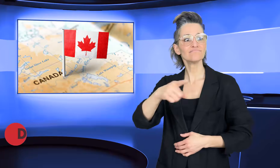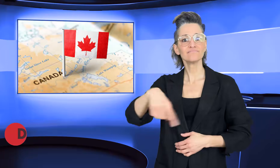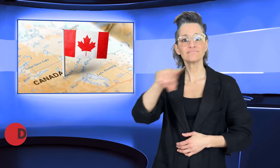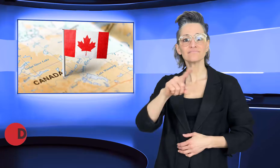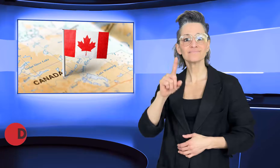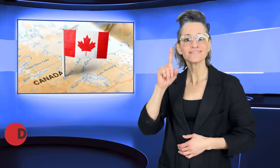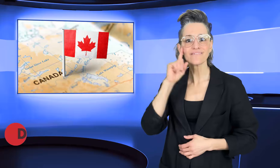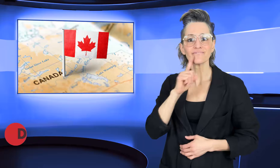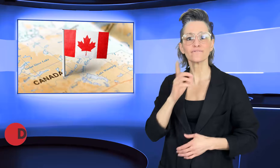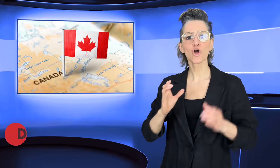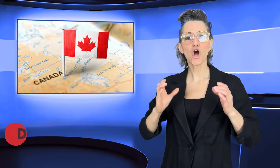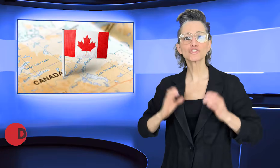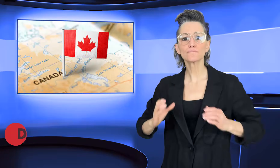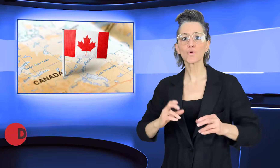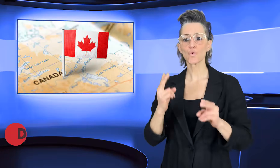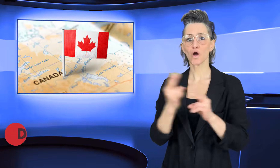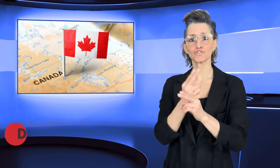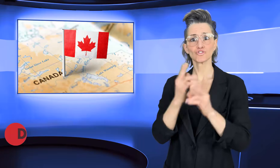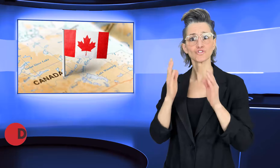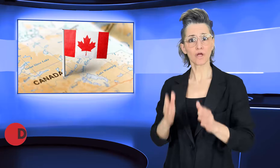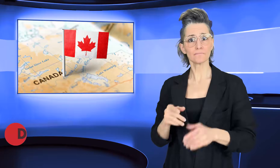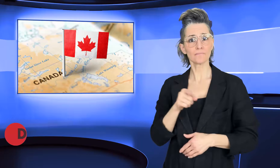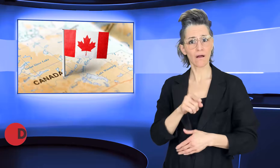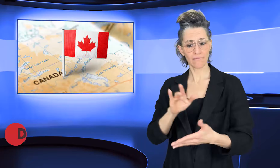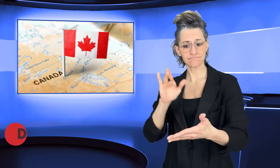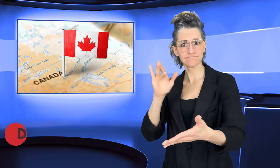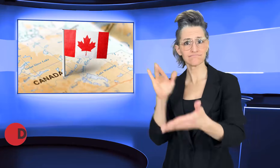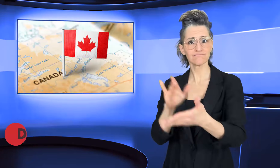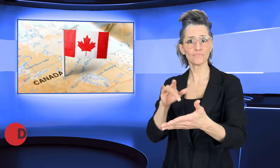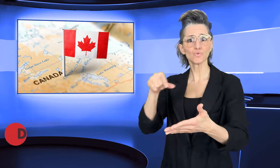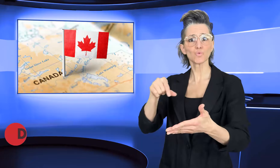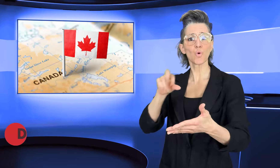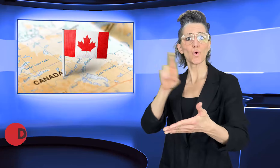How does the QR code system work to